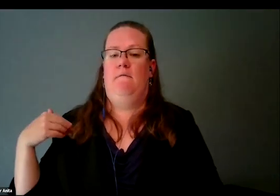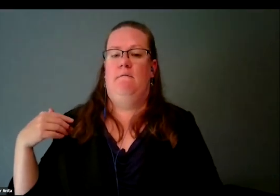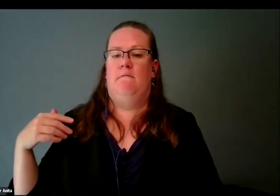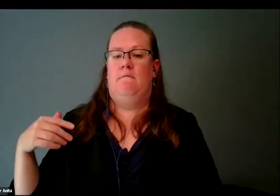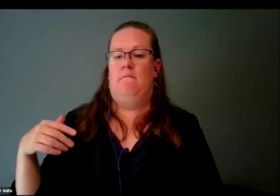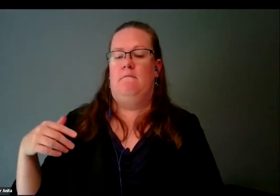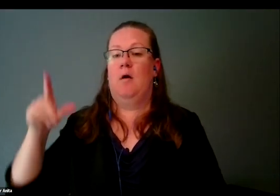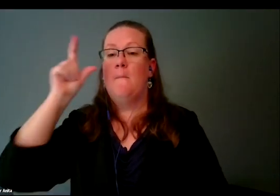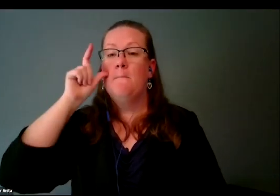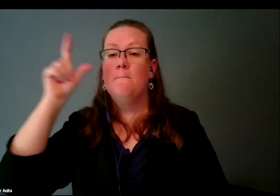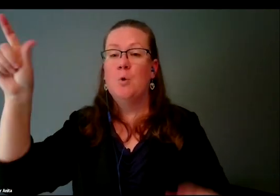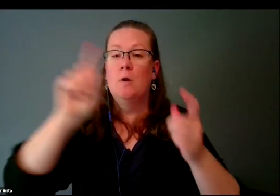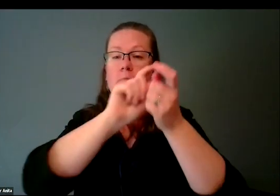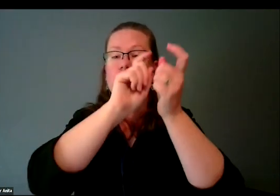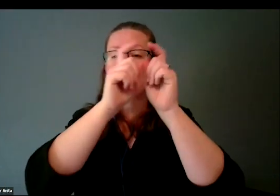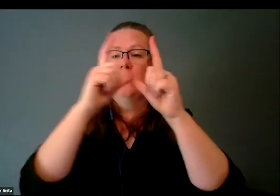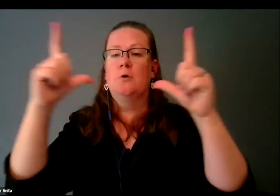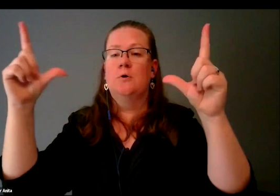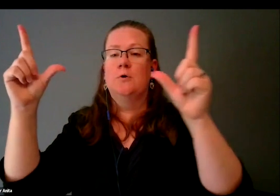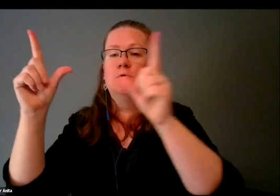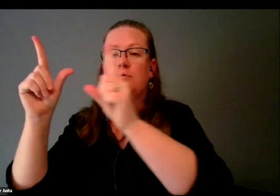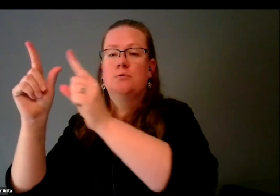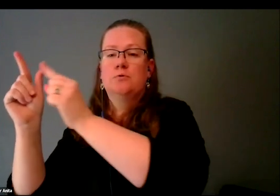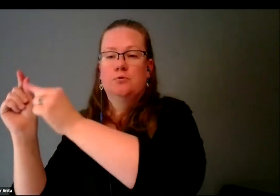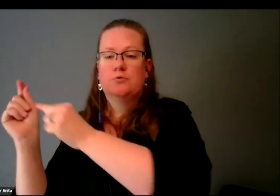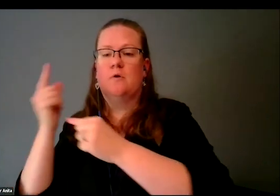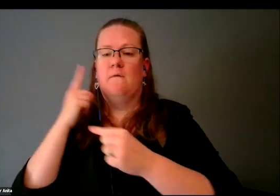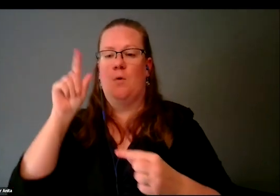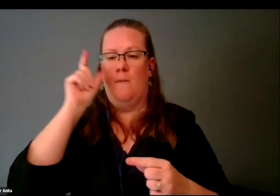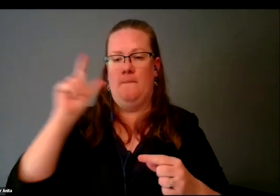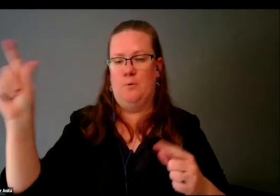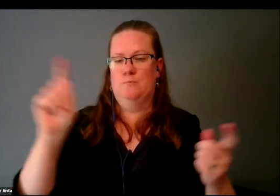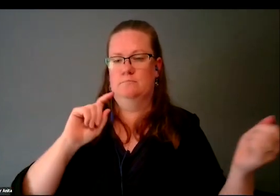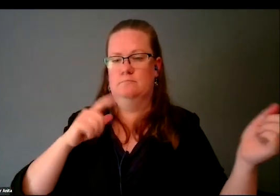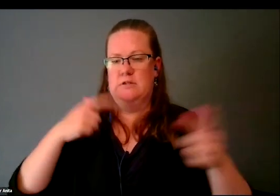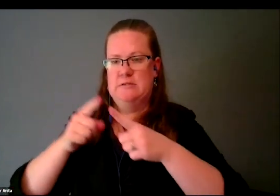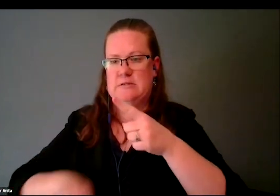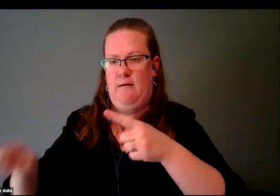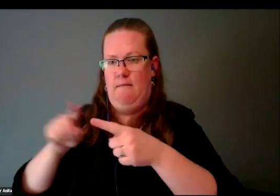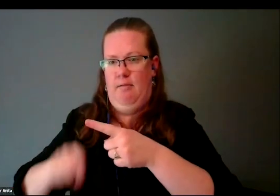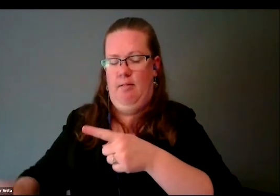showing all the different patterns of the moon. Then finally there are these spiral galaxy models.